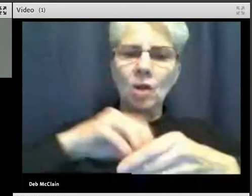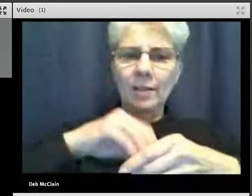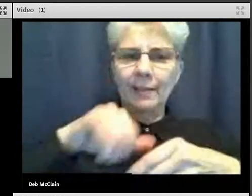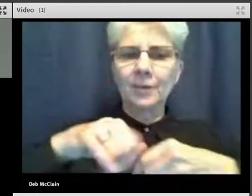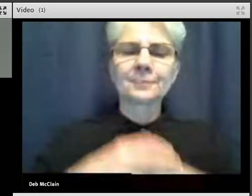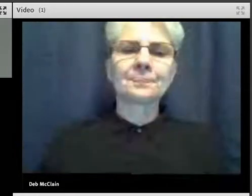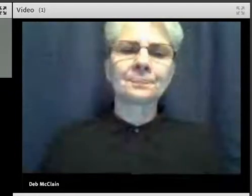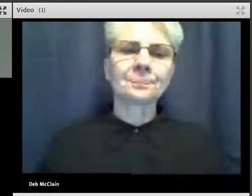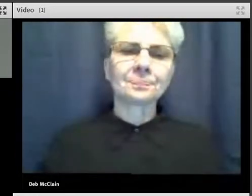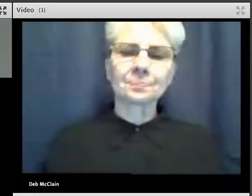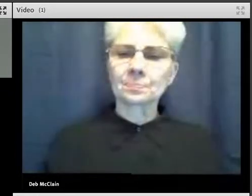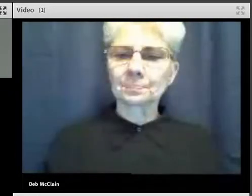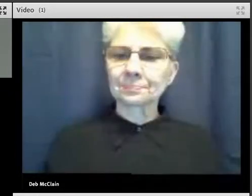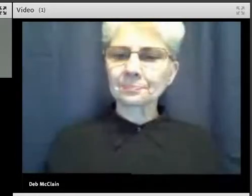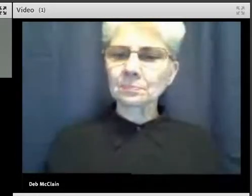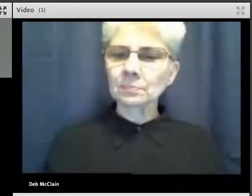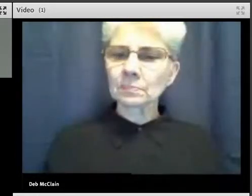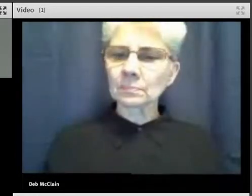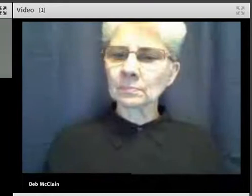and a plant going on in there.